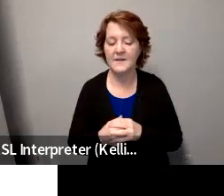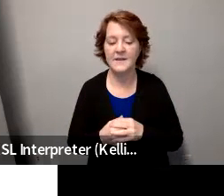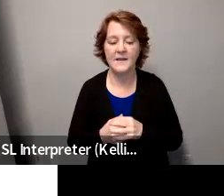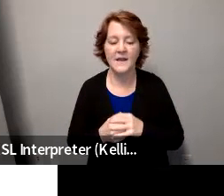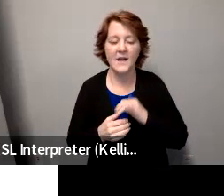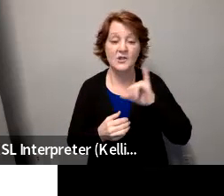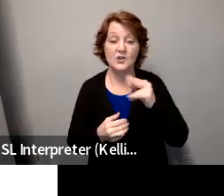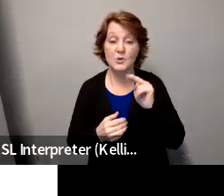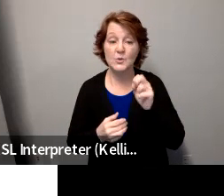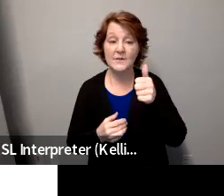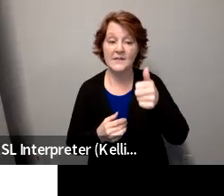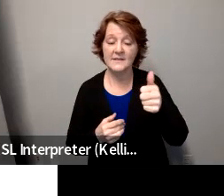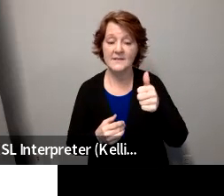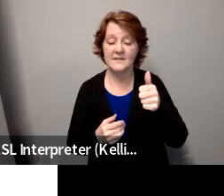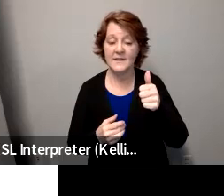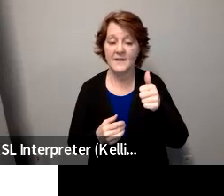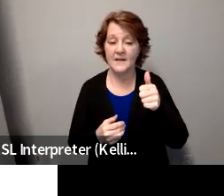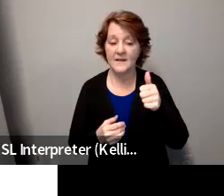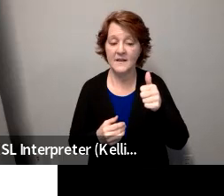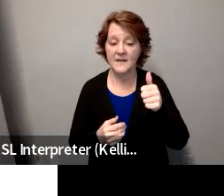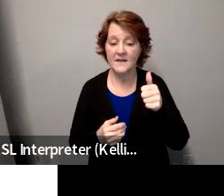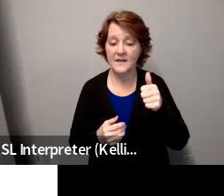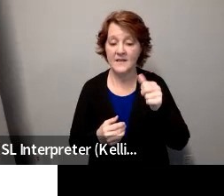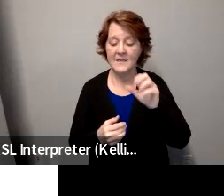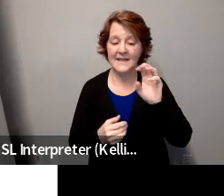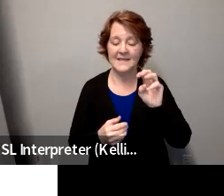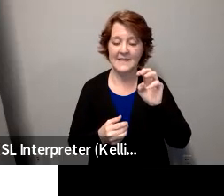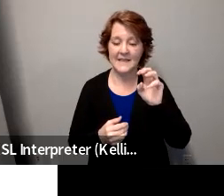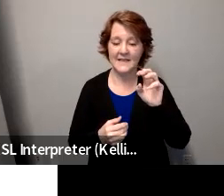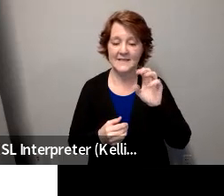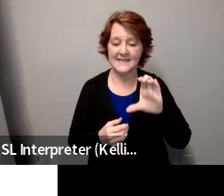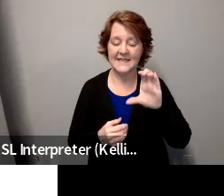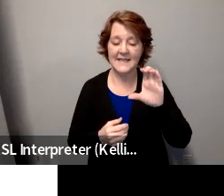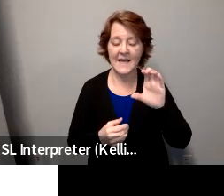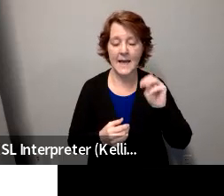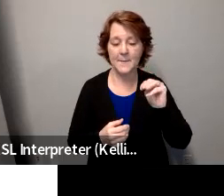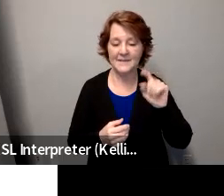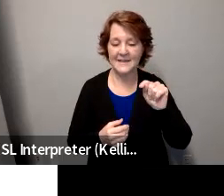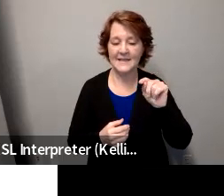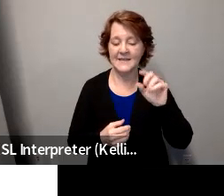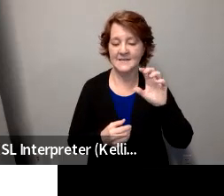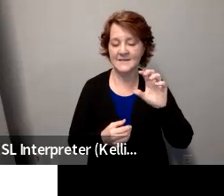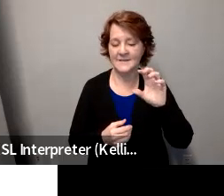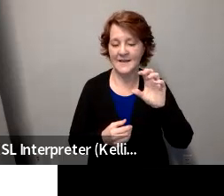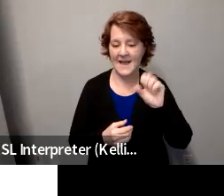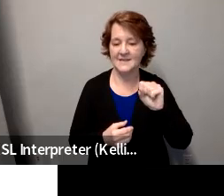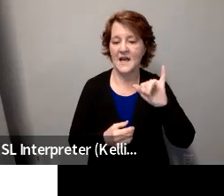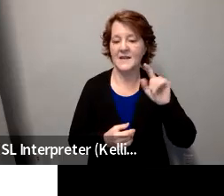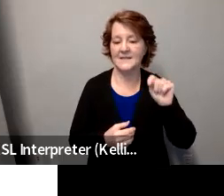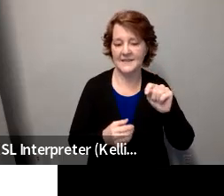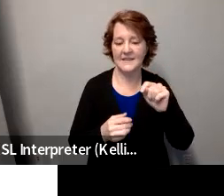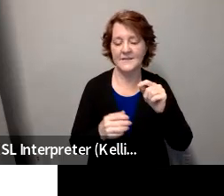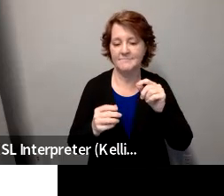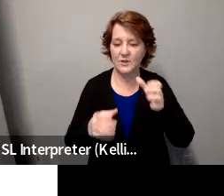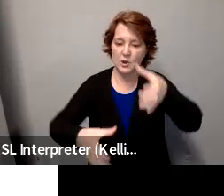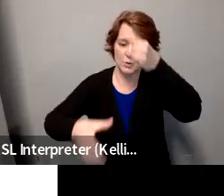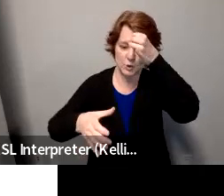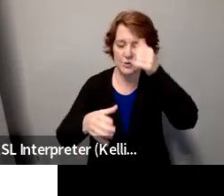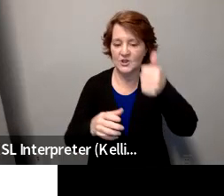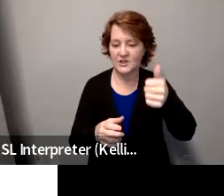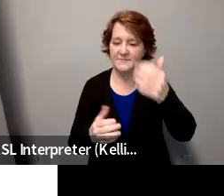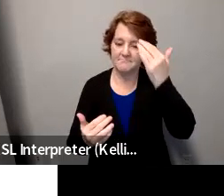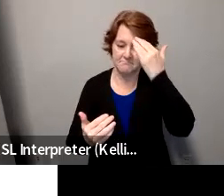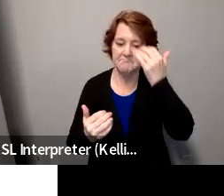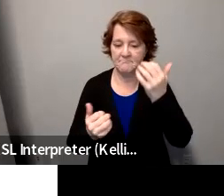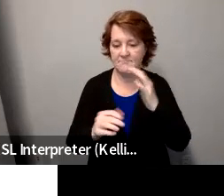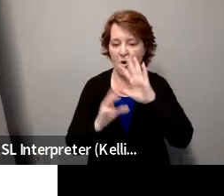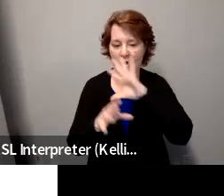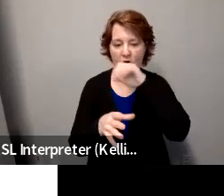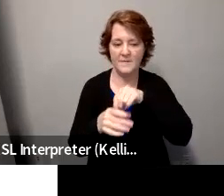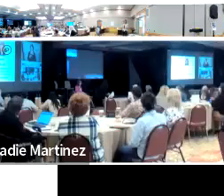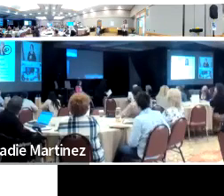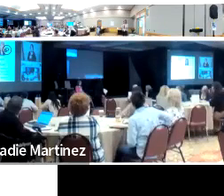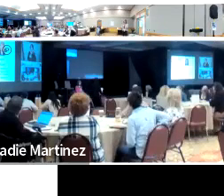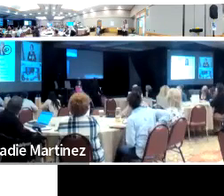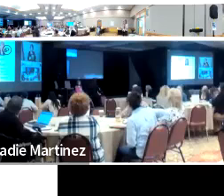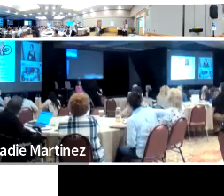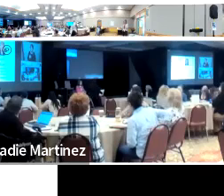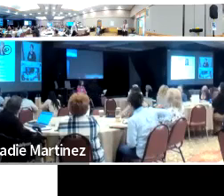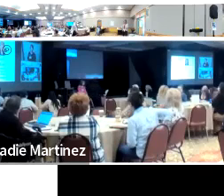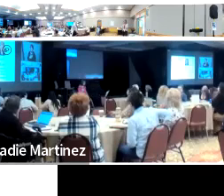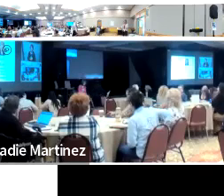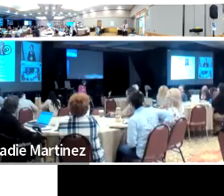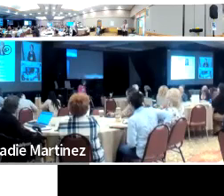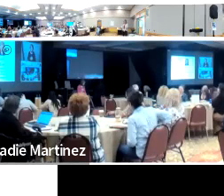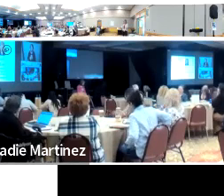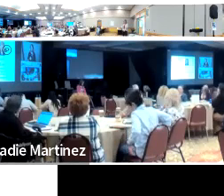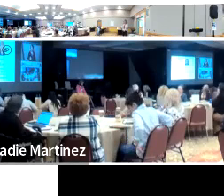her out at www.JIK.com/MRP.HTML for current additions of her materials.